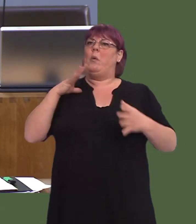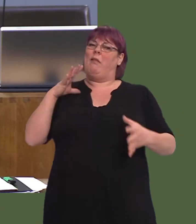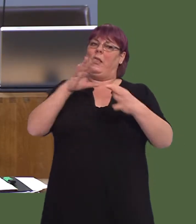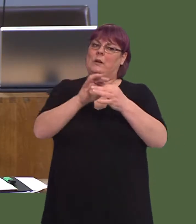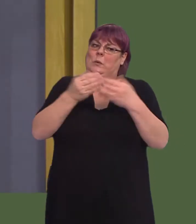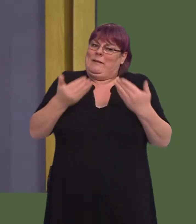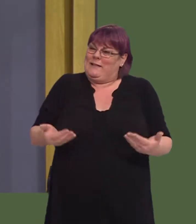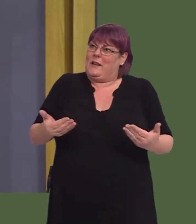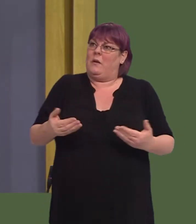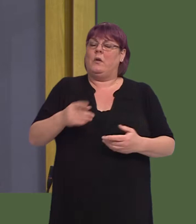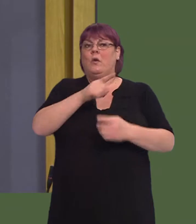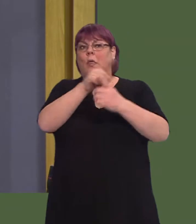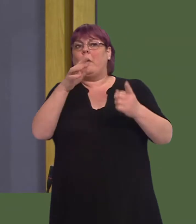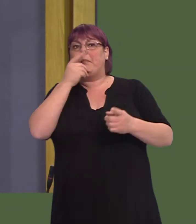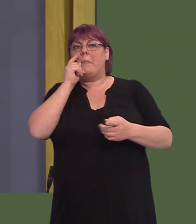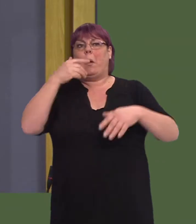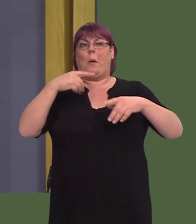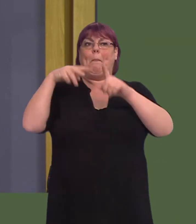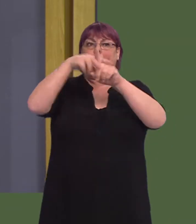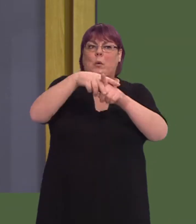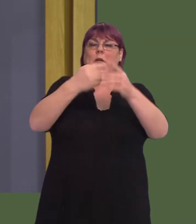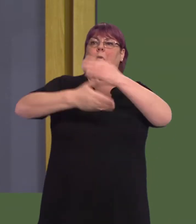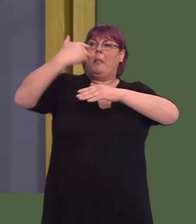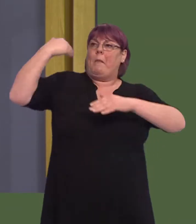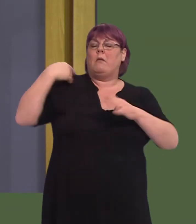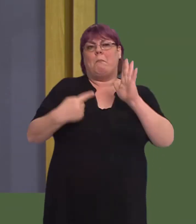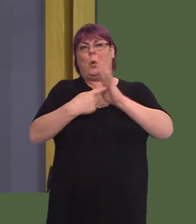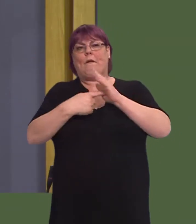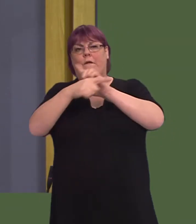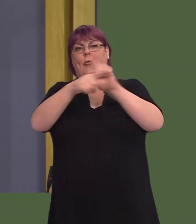who have been abused, it is very important for them to get answers to those questions?